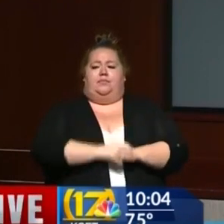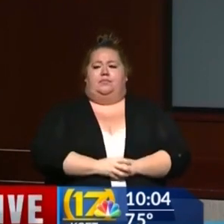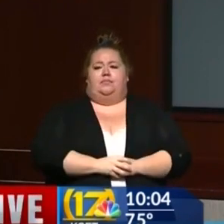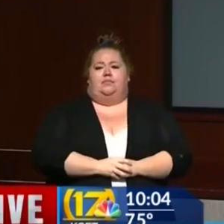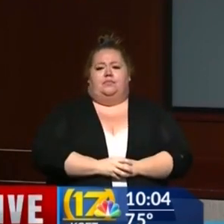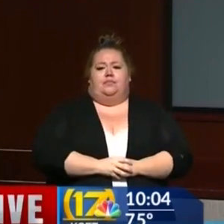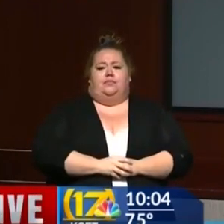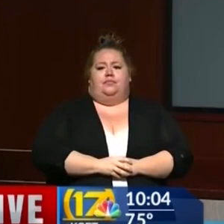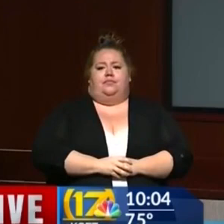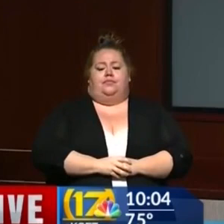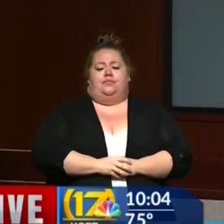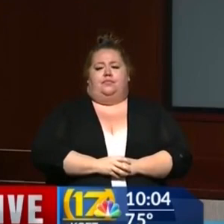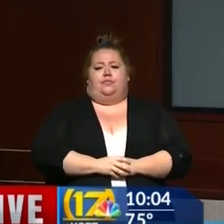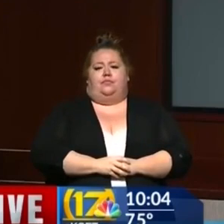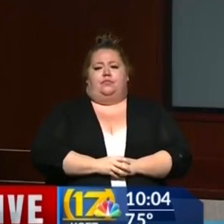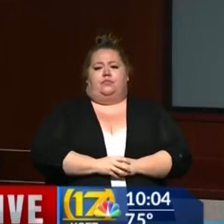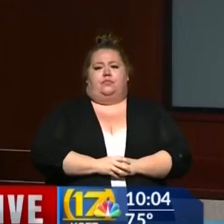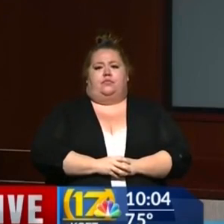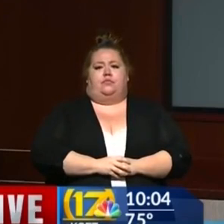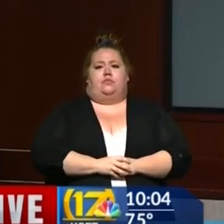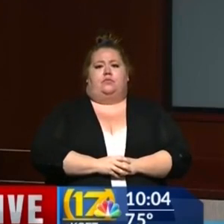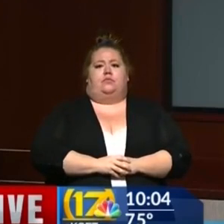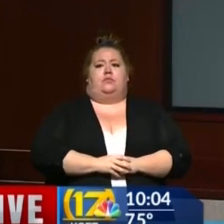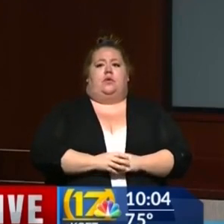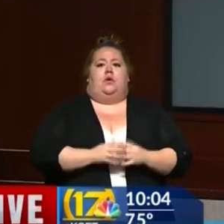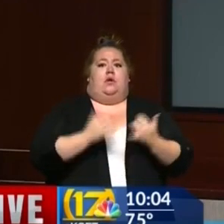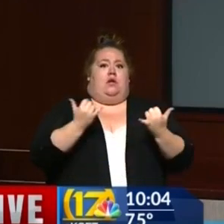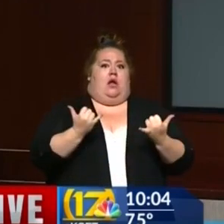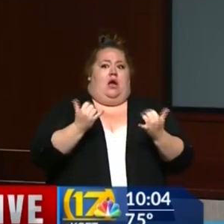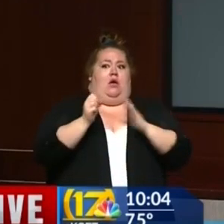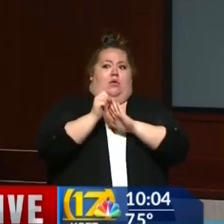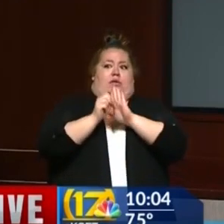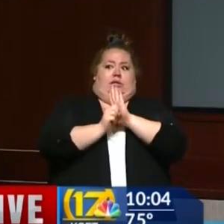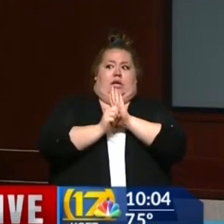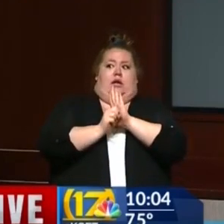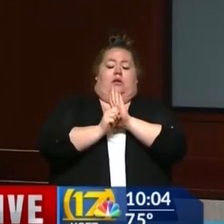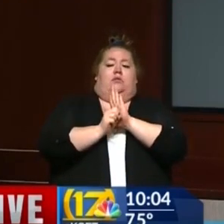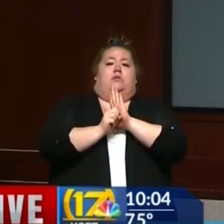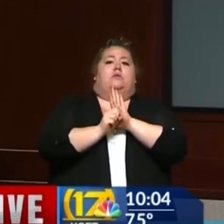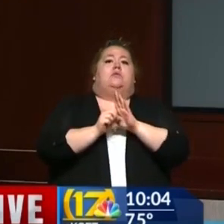THIS MORNING, UNFORTUNATELY, WE HAVE 10 NEW DEATHS